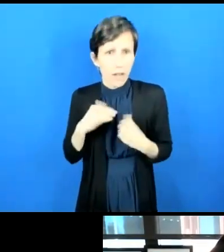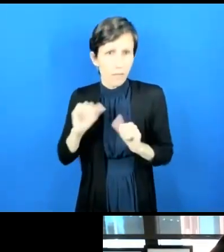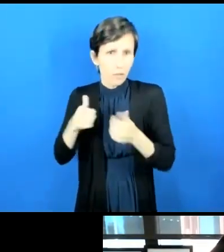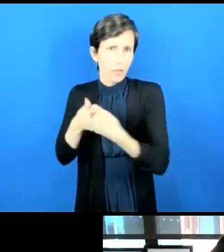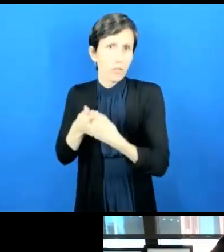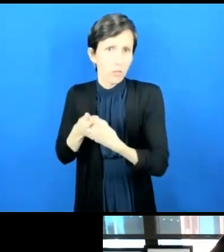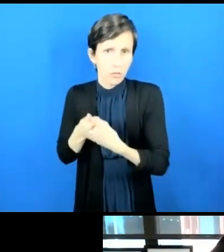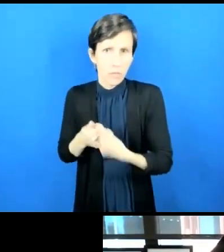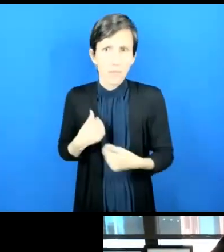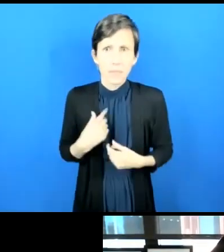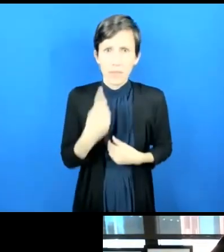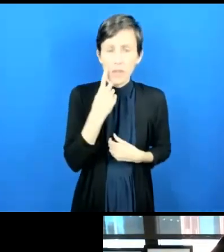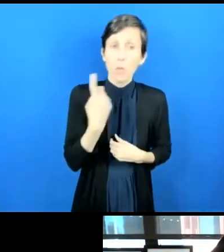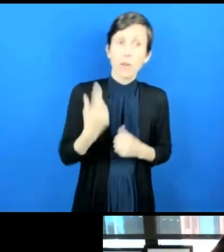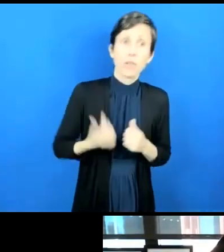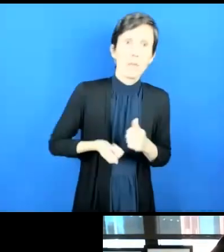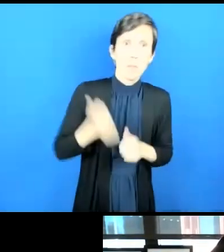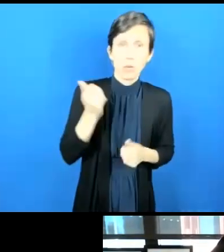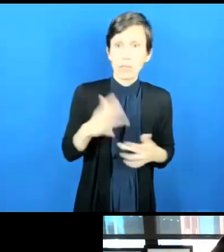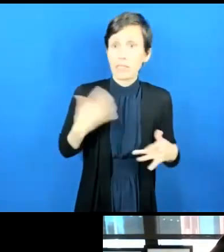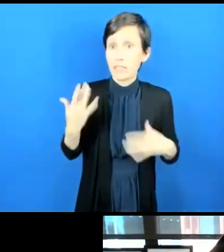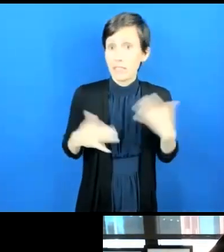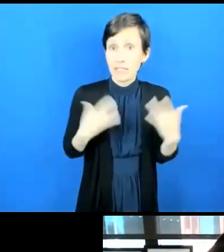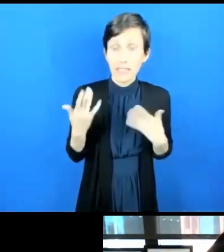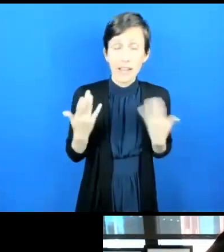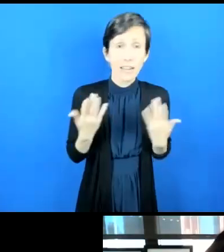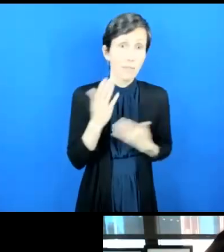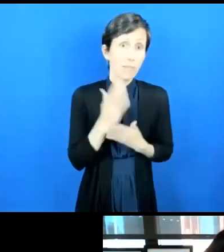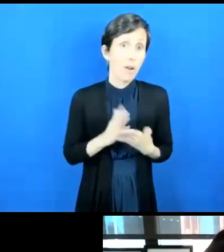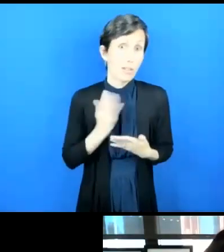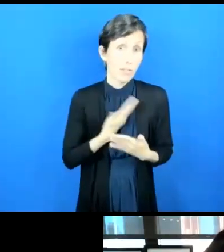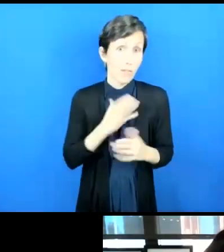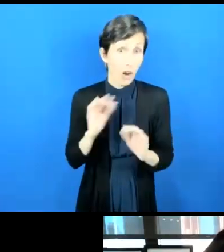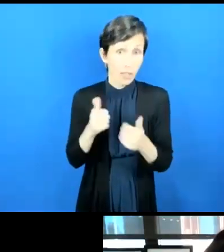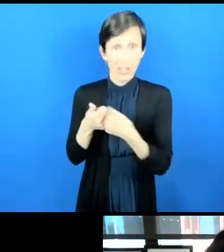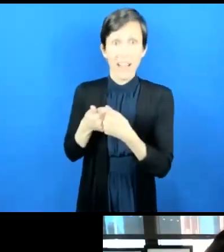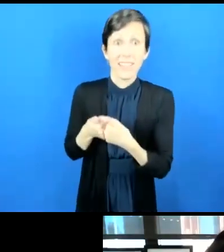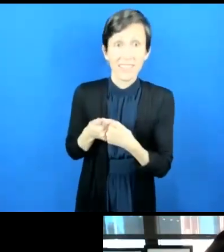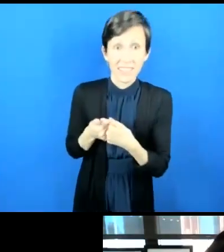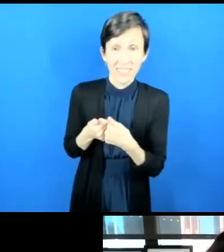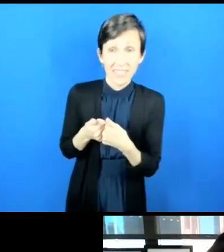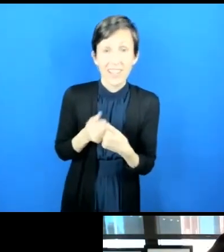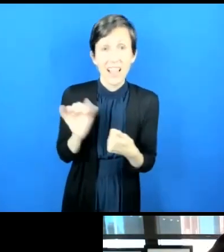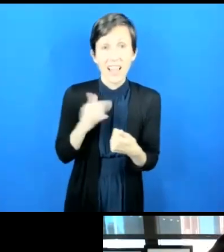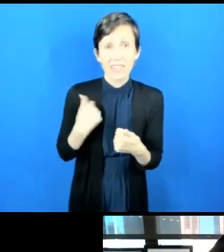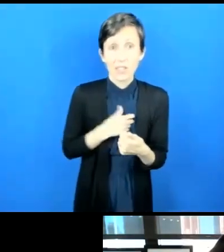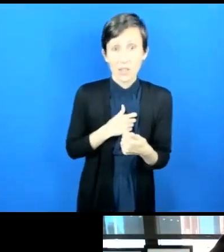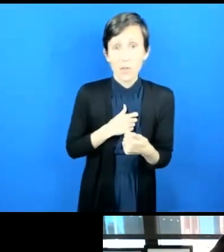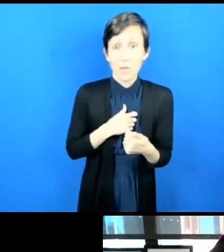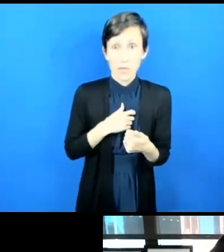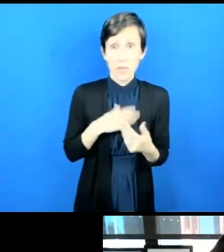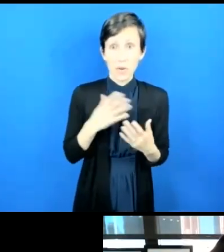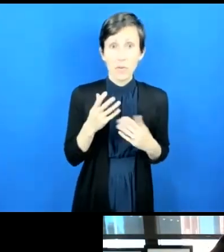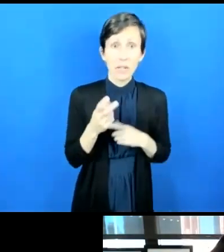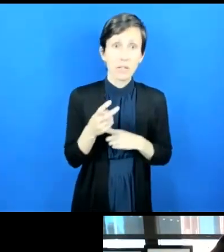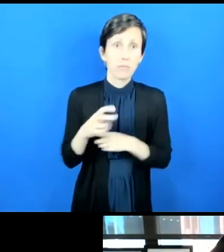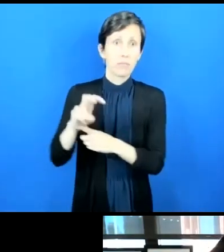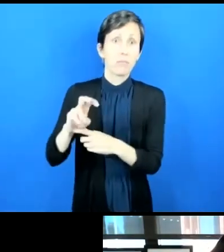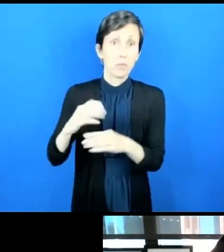I think one of the most exciting aspects of our challenge, you know, as we move through these next stages of DEI, is